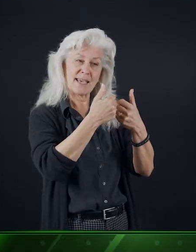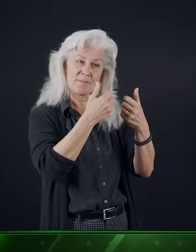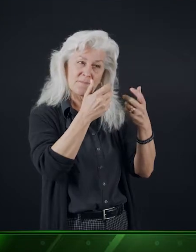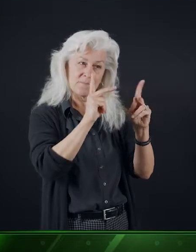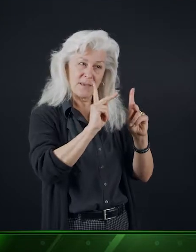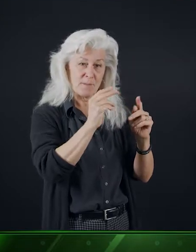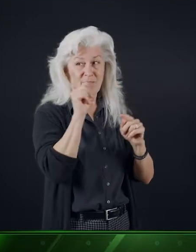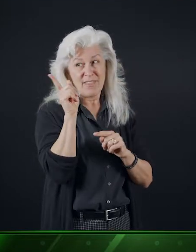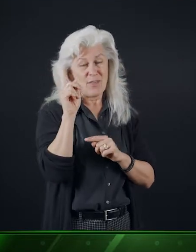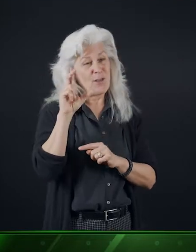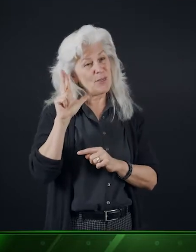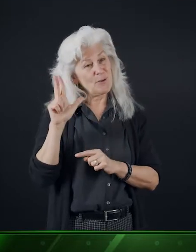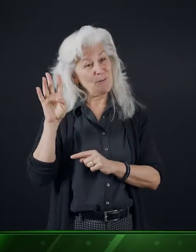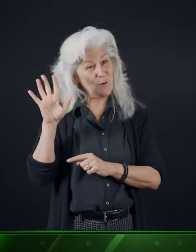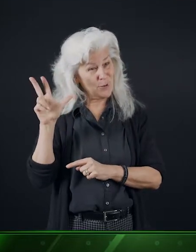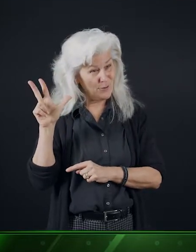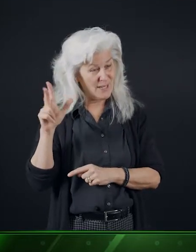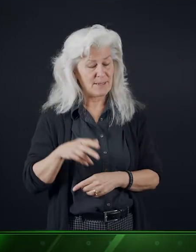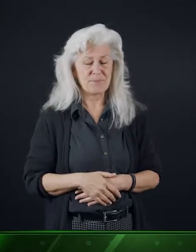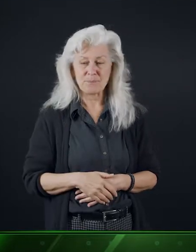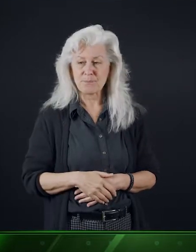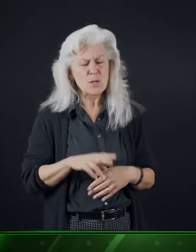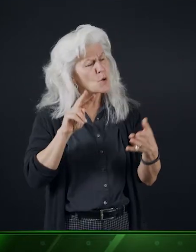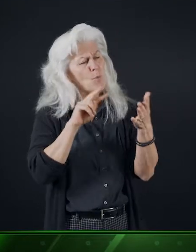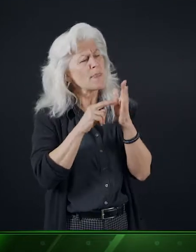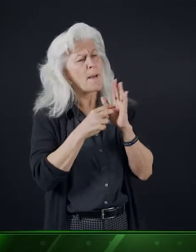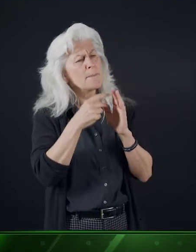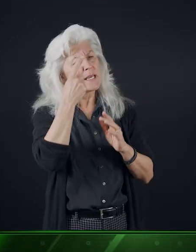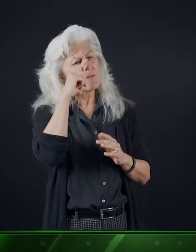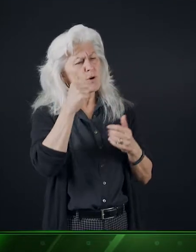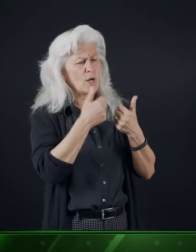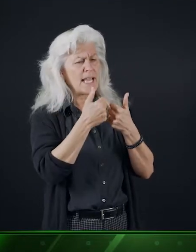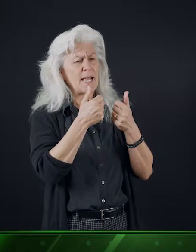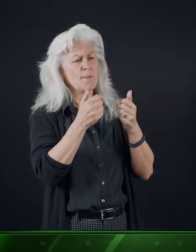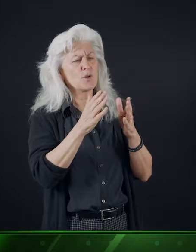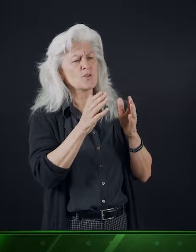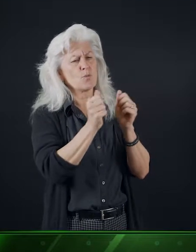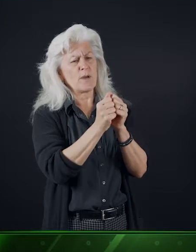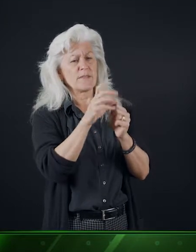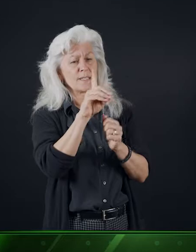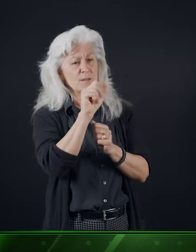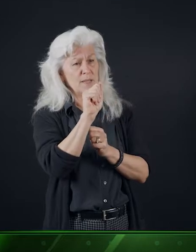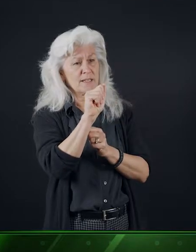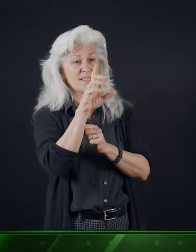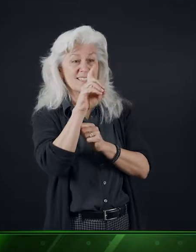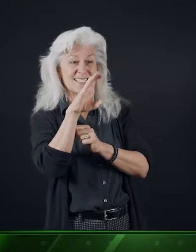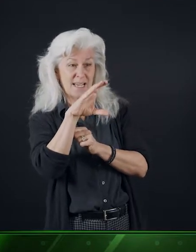So what does this all mean for gamers with disabilities this December 8th, when Halo Infinite launches?